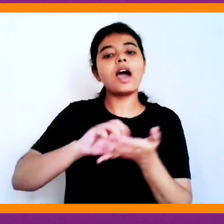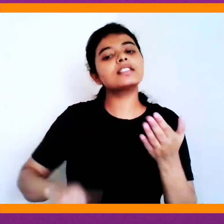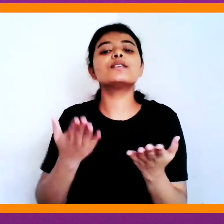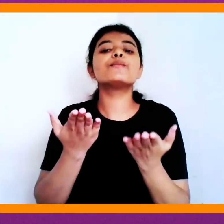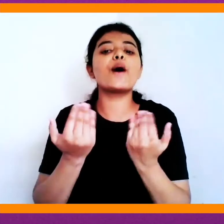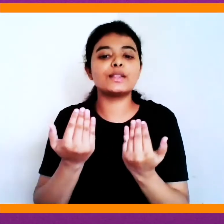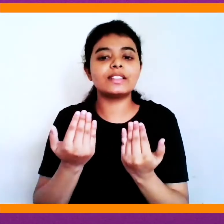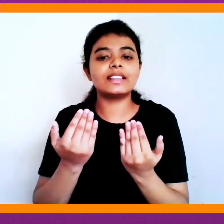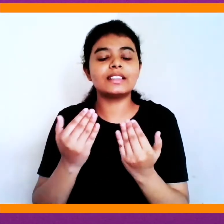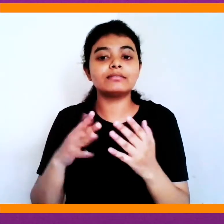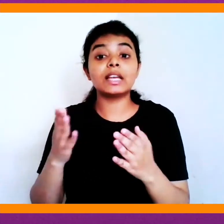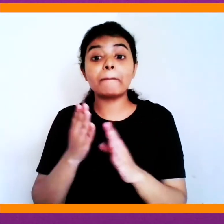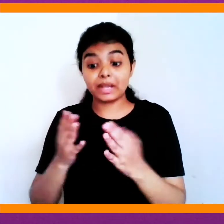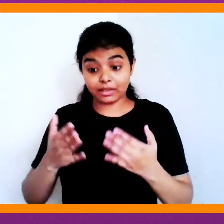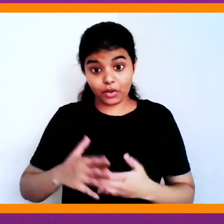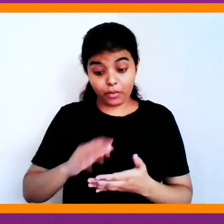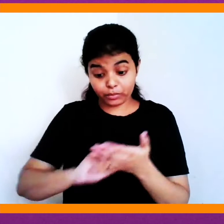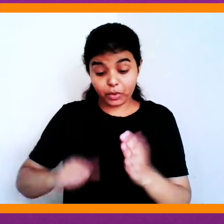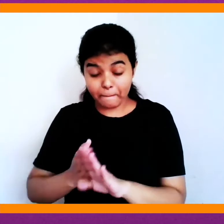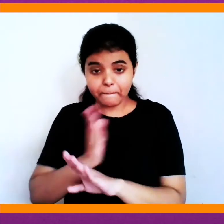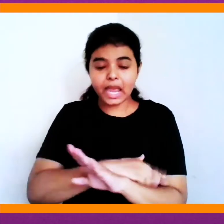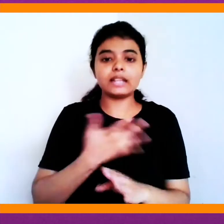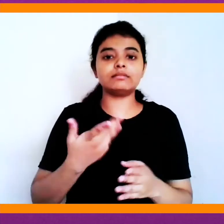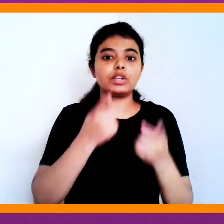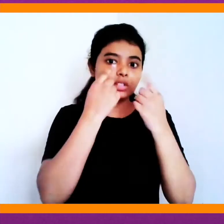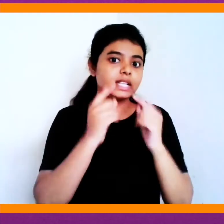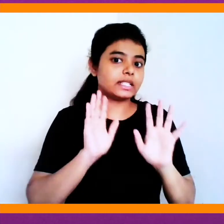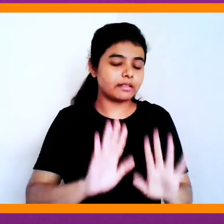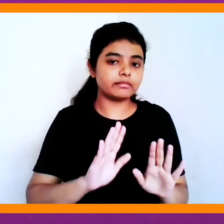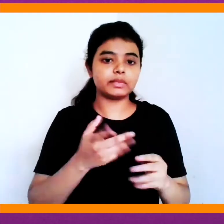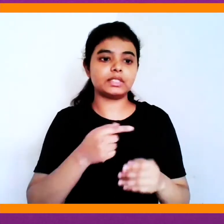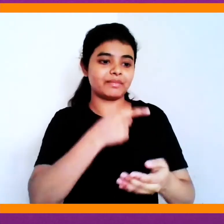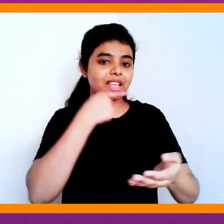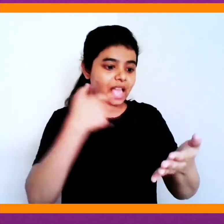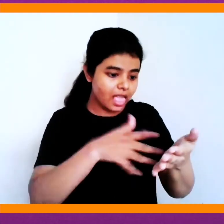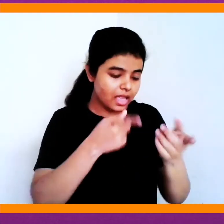she can go to any government hospital or any private practitioner and can ask for an abortion